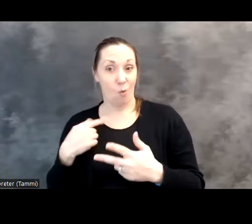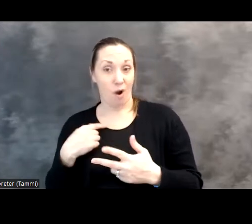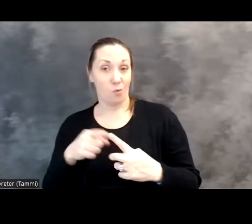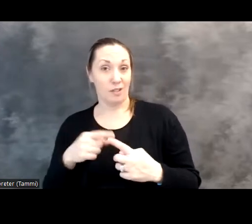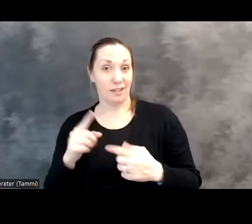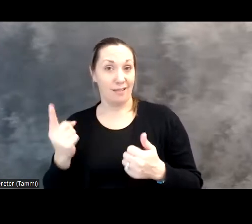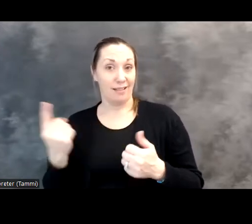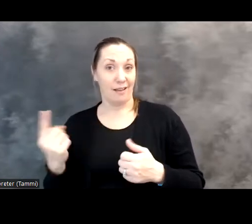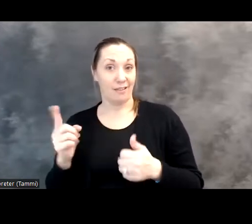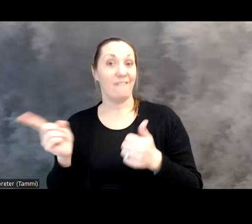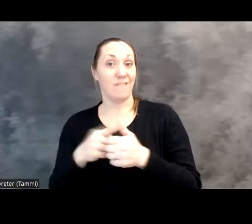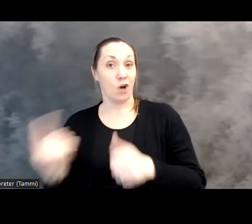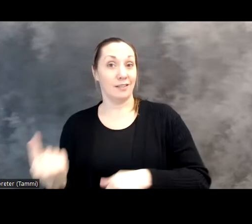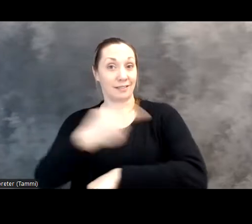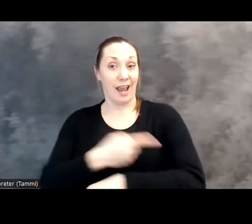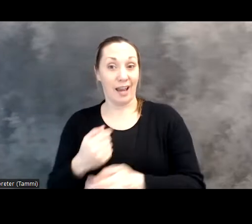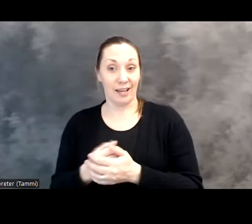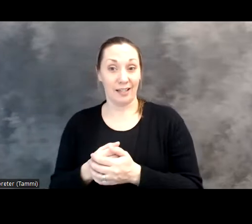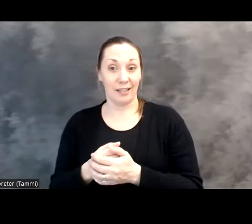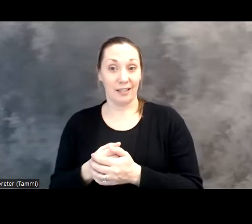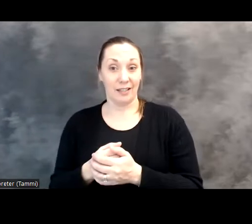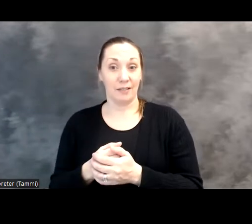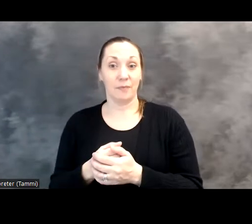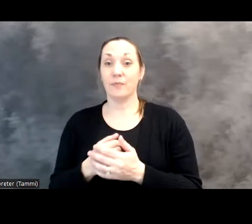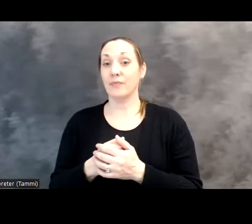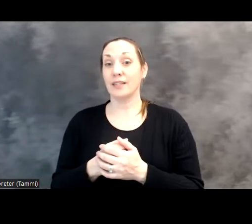major discussion there. We had an interesting two polls